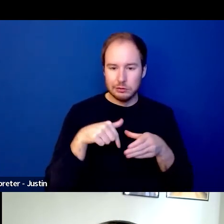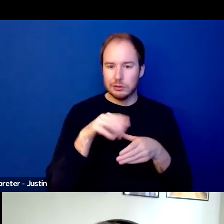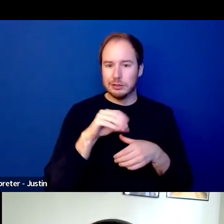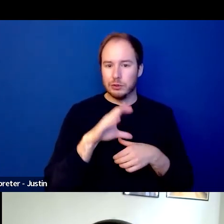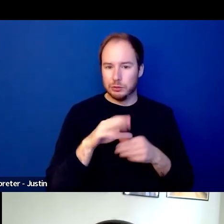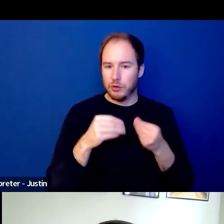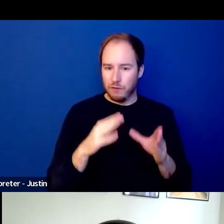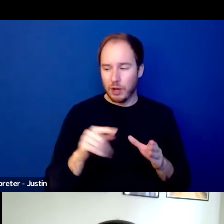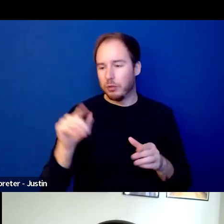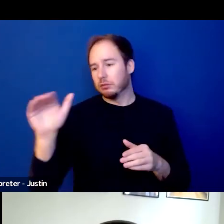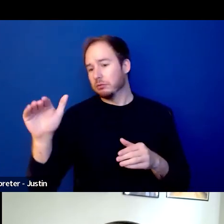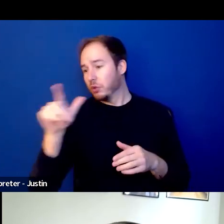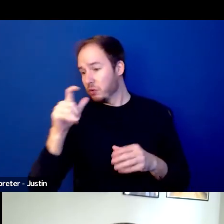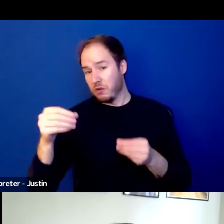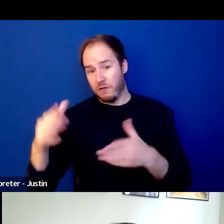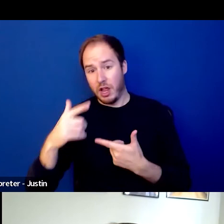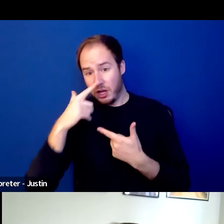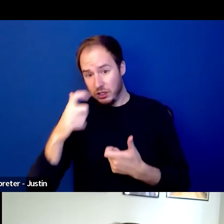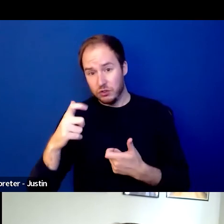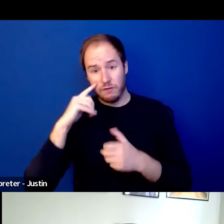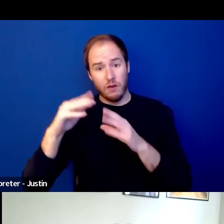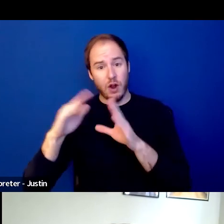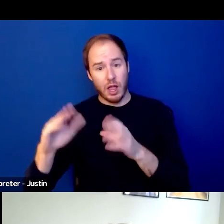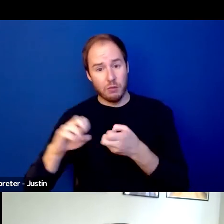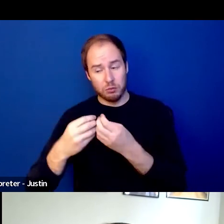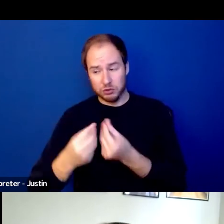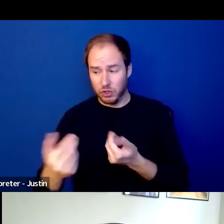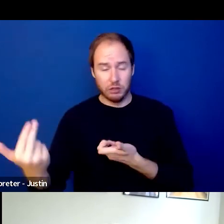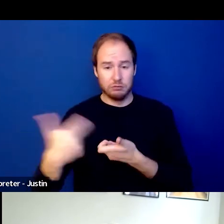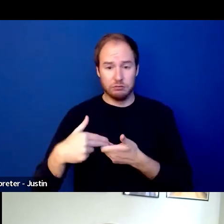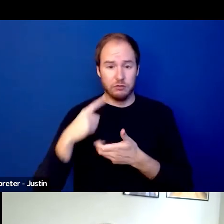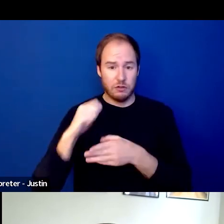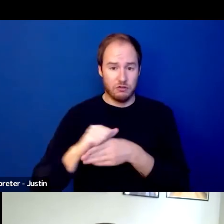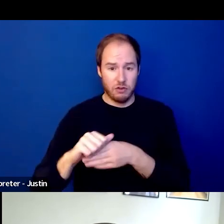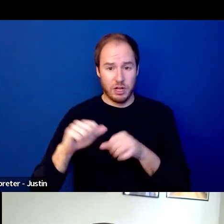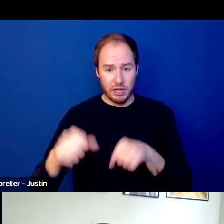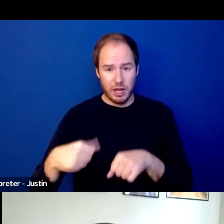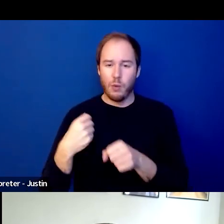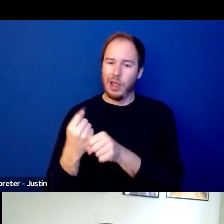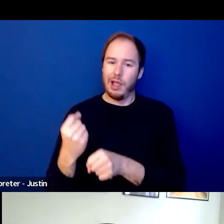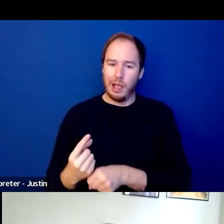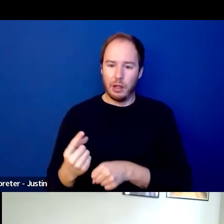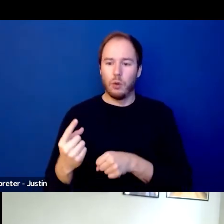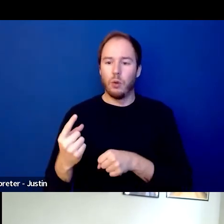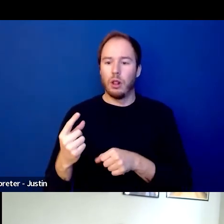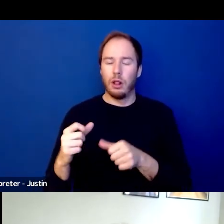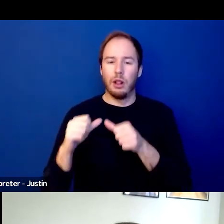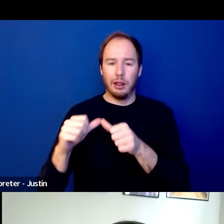but other providers who might be interested in housing problem solving. So we do an annual Continuum of Care training